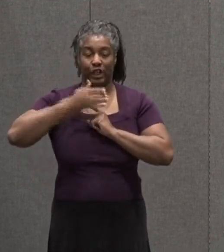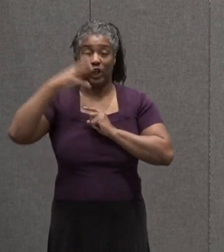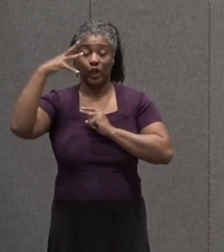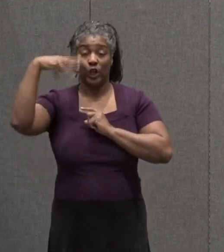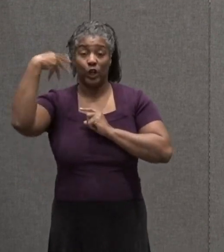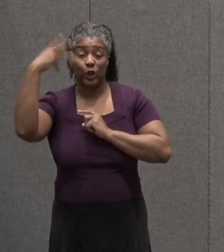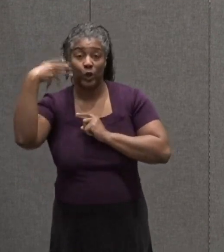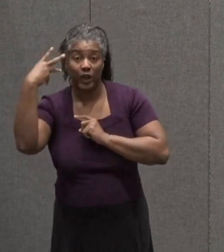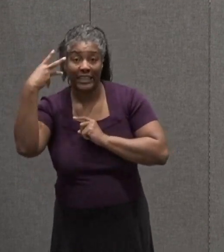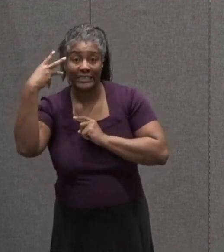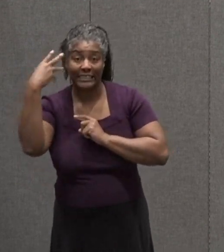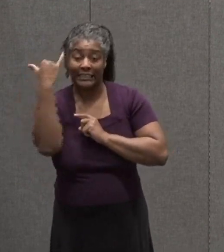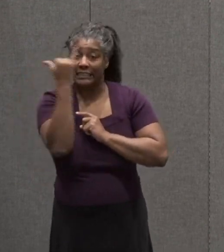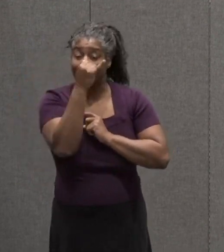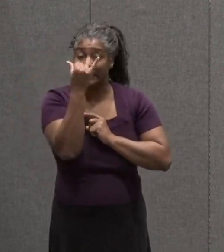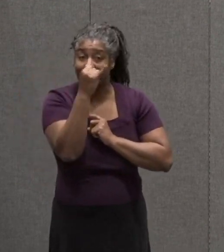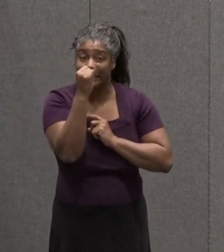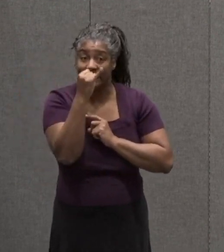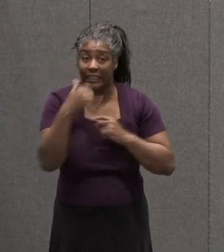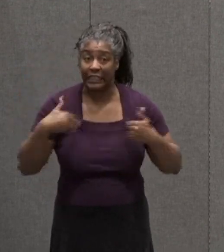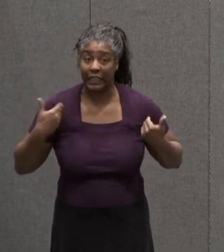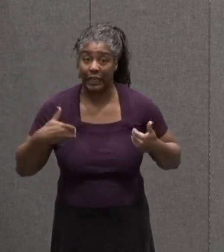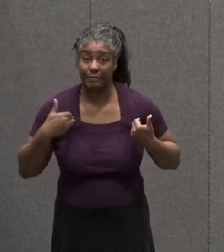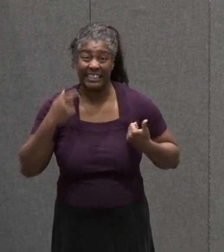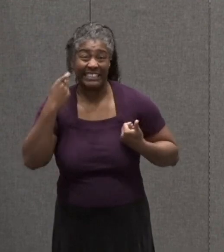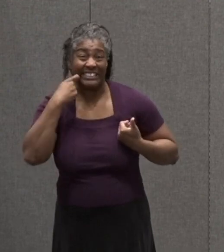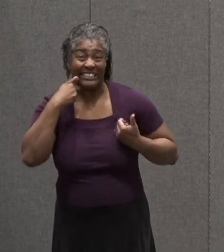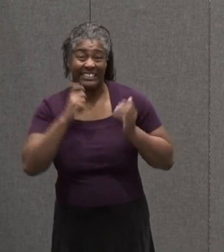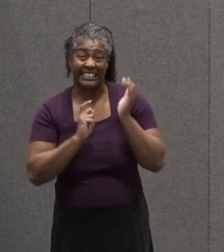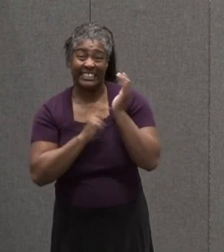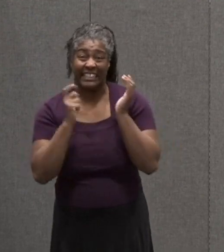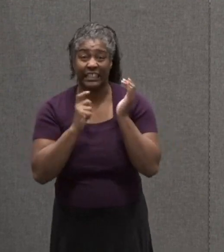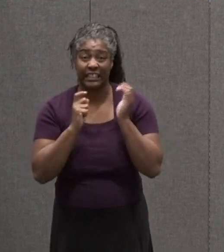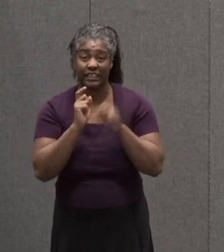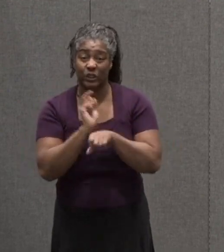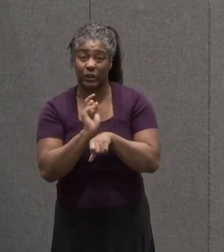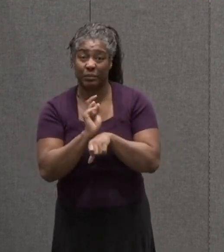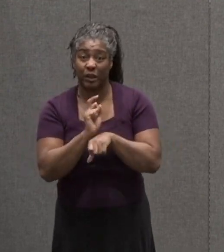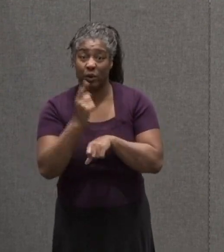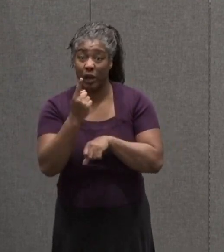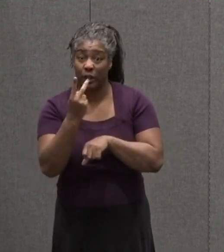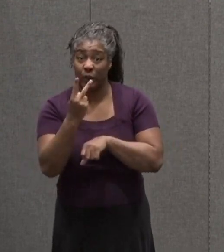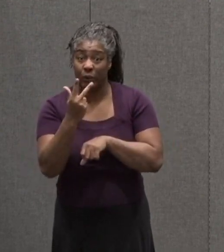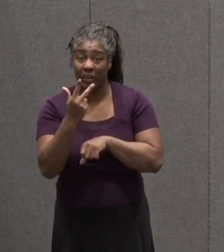that just got stung by a scorpion, oh-oh. Ready one, two, three.